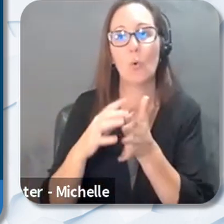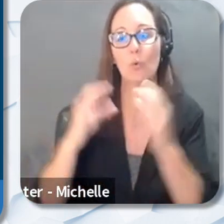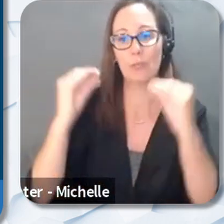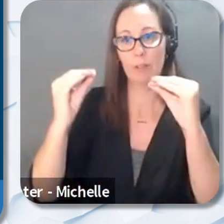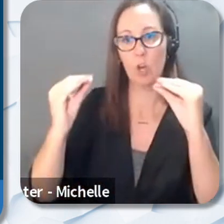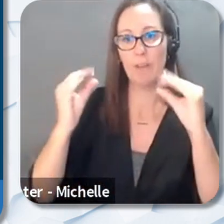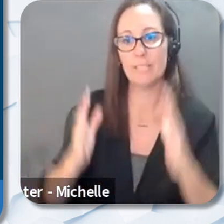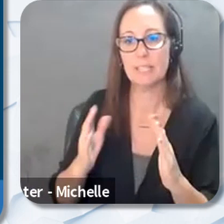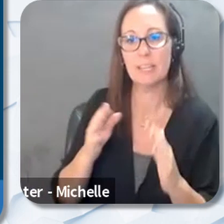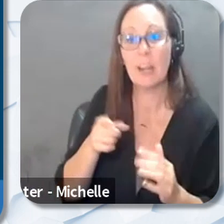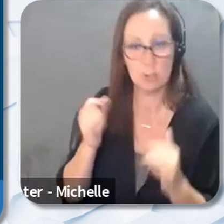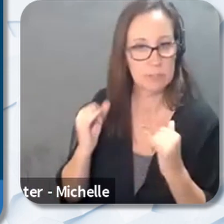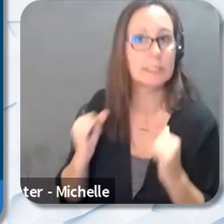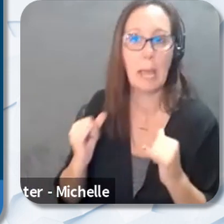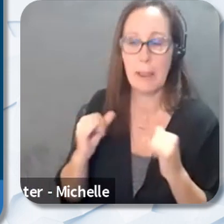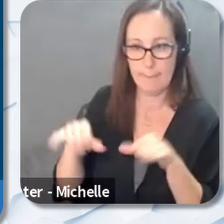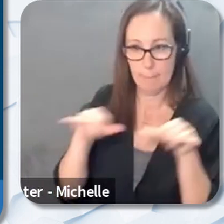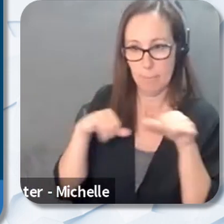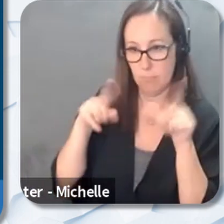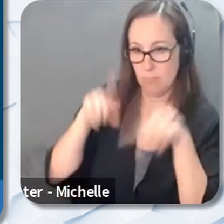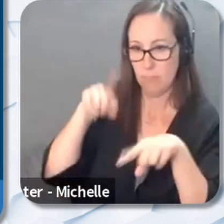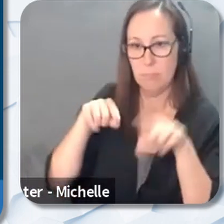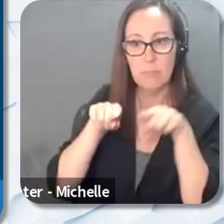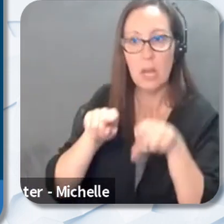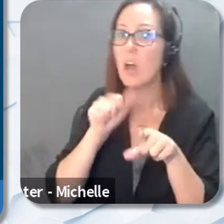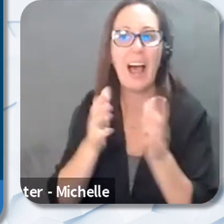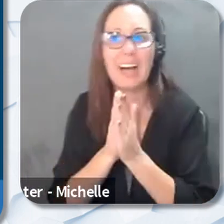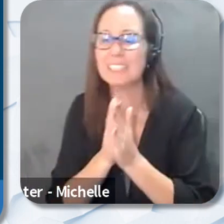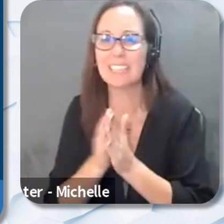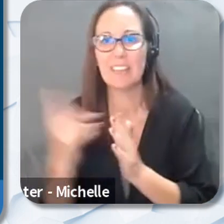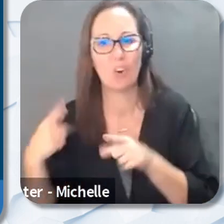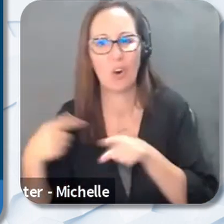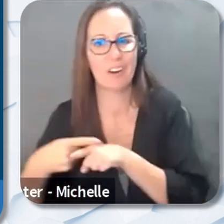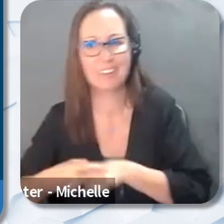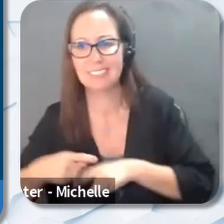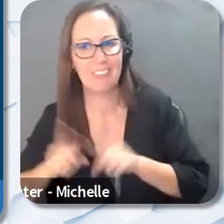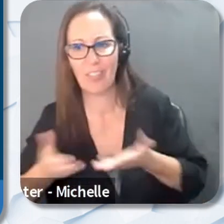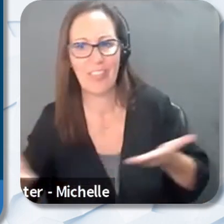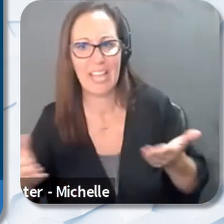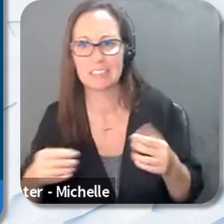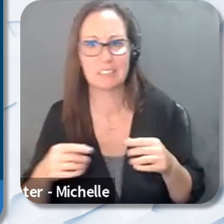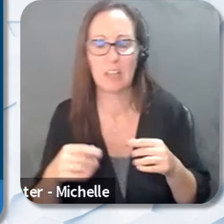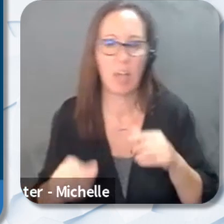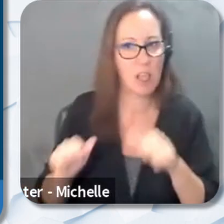we were on the same page and that we're not asking for separate things and. So that really helped.